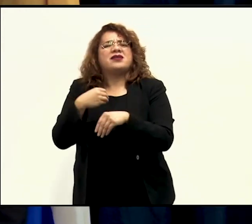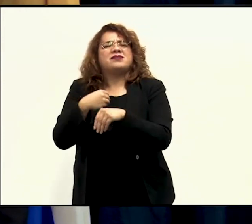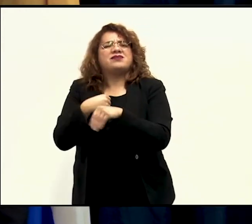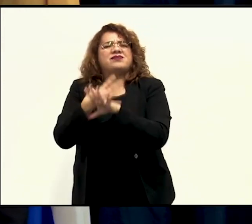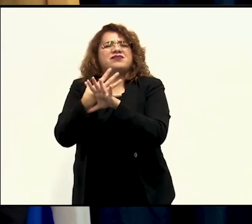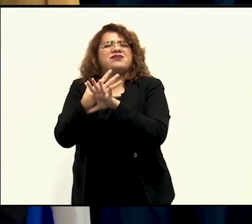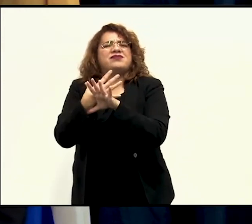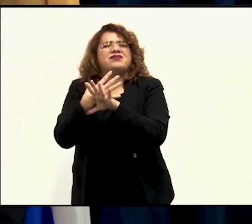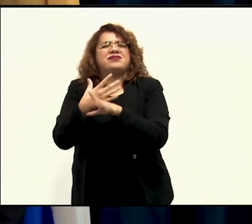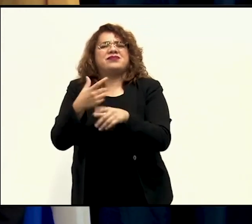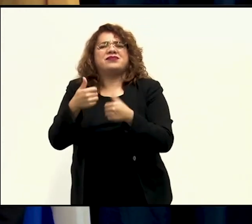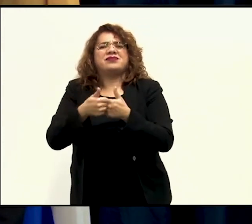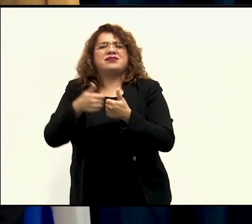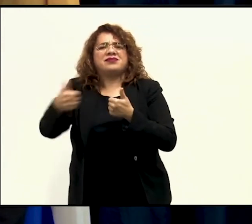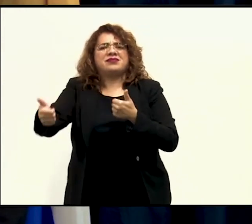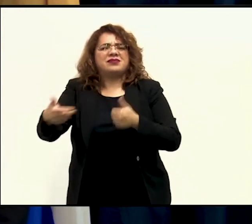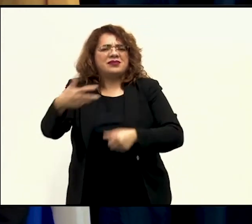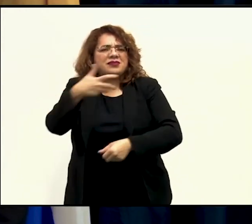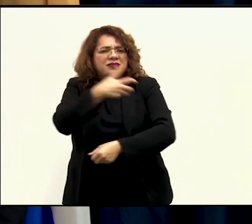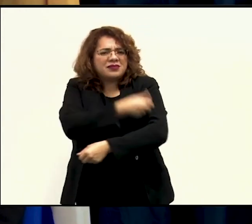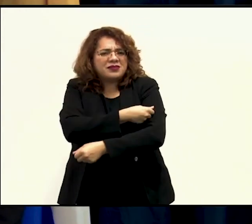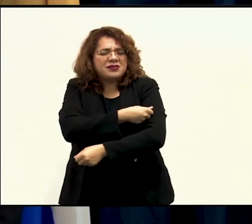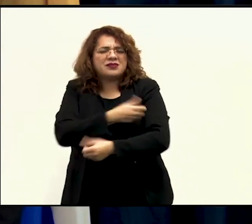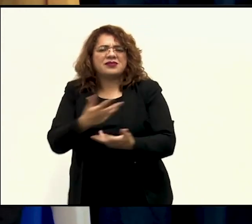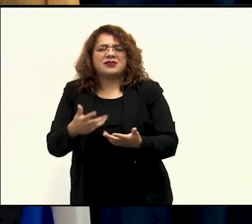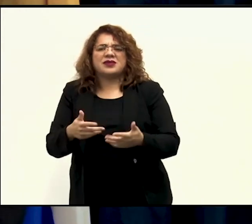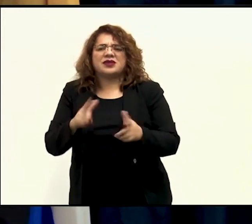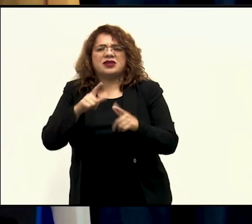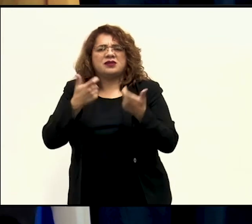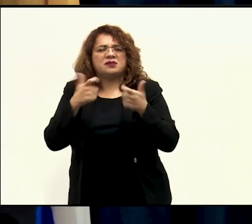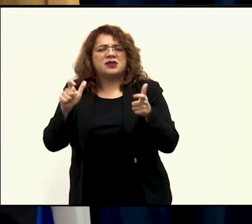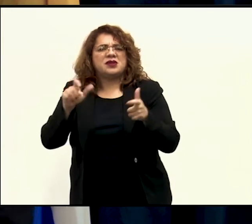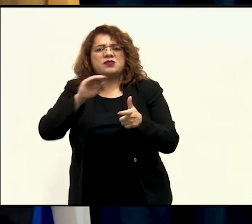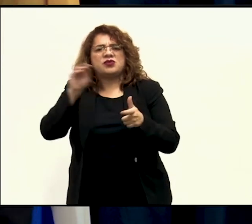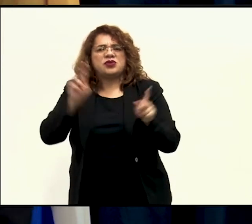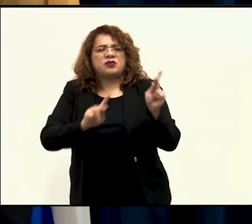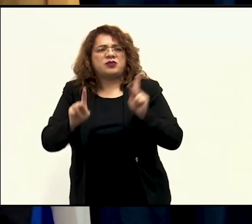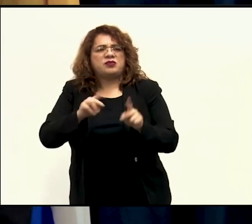efficacy of vaccines and the large percentage of people already vaccinated in Long Beach?